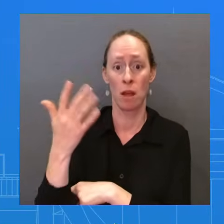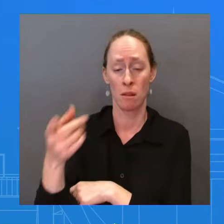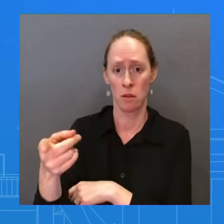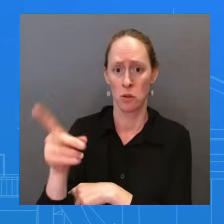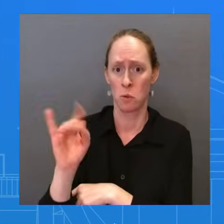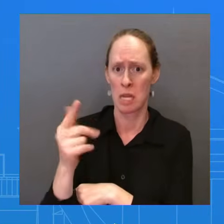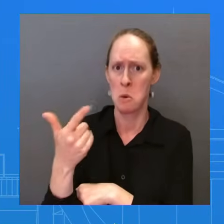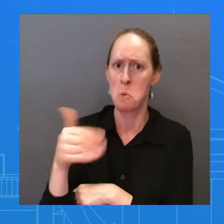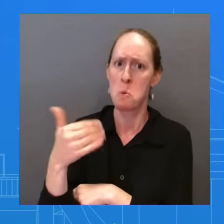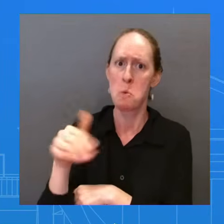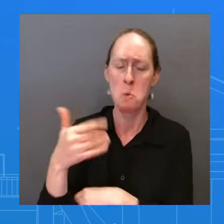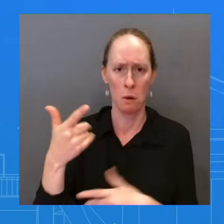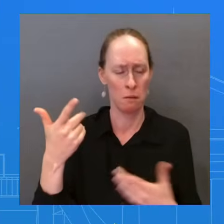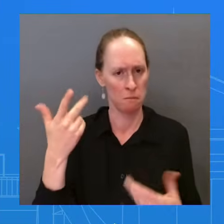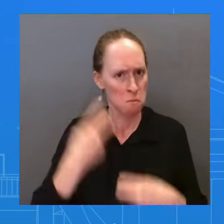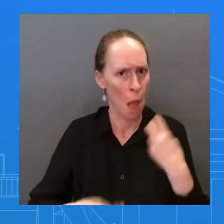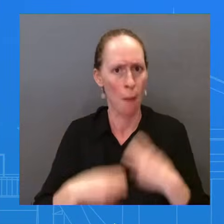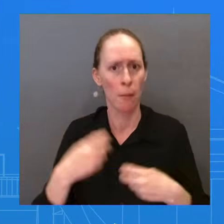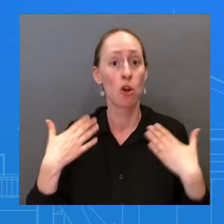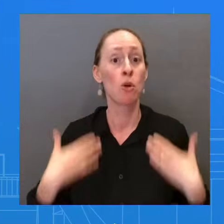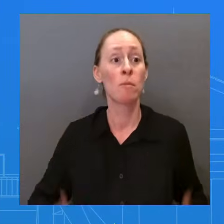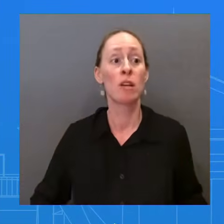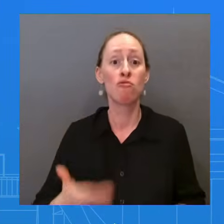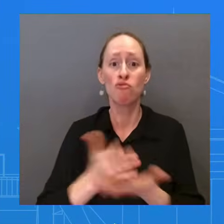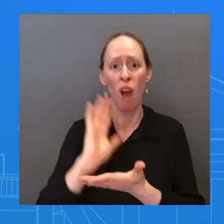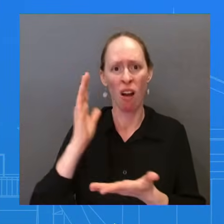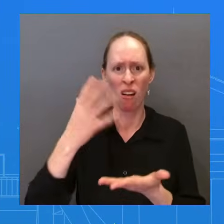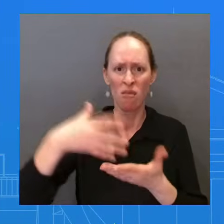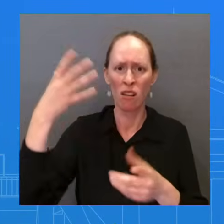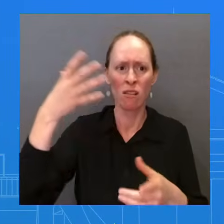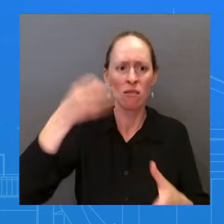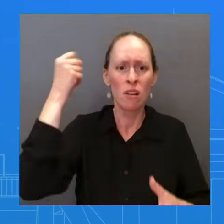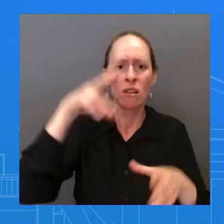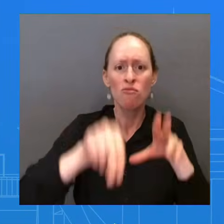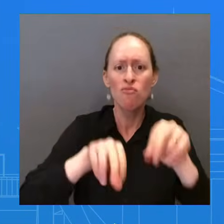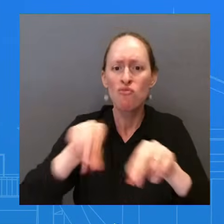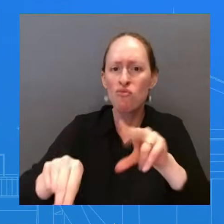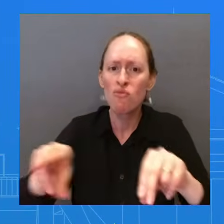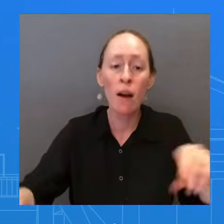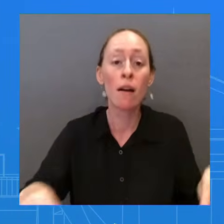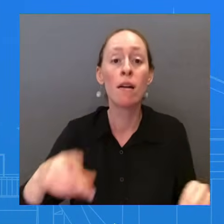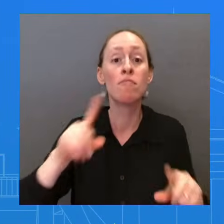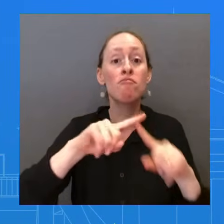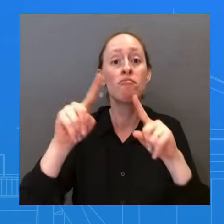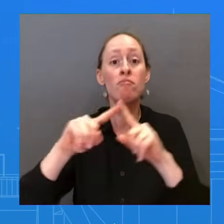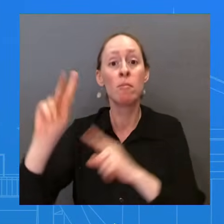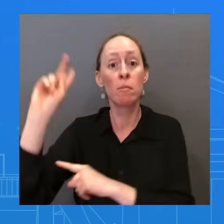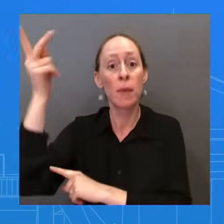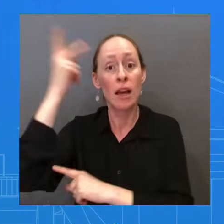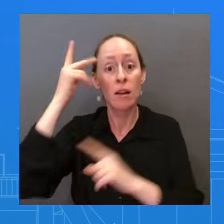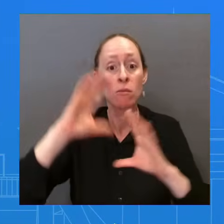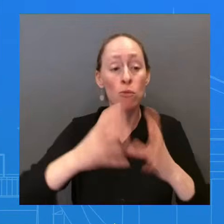members of political opposition parties, faith leaders, as you rightly said -- including from the Catholic Church --